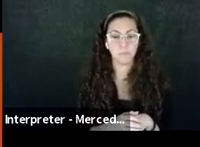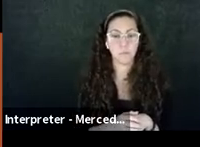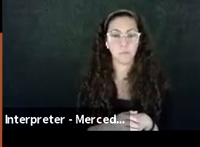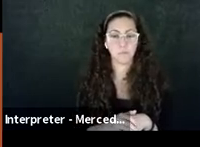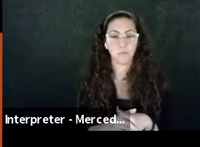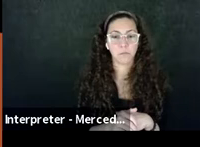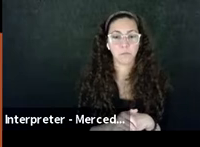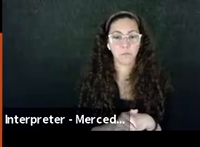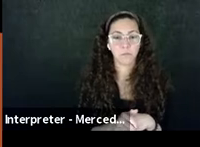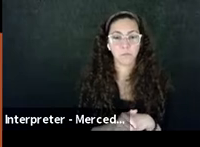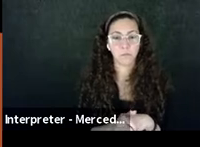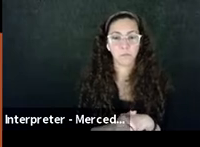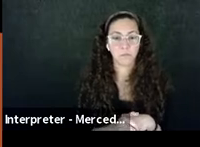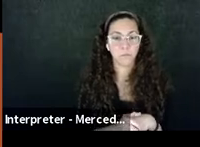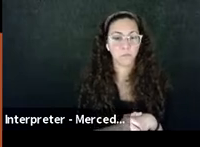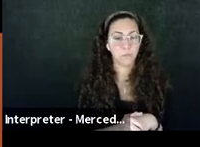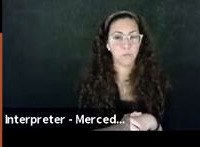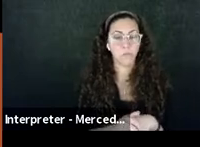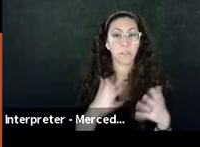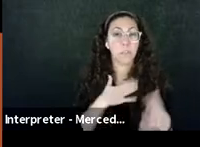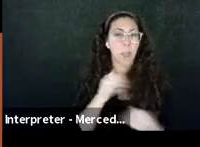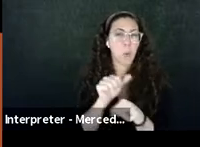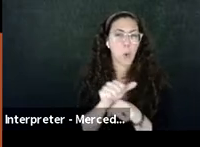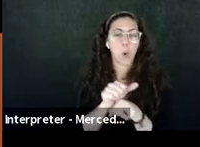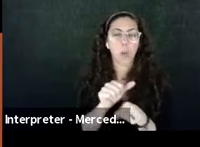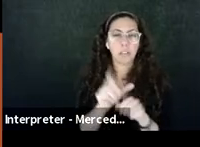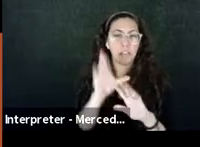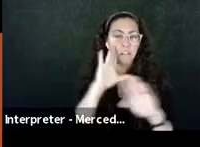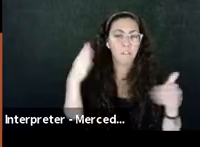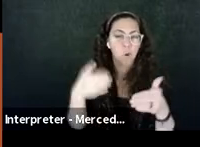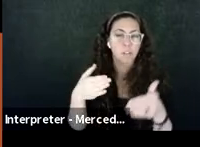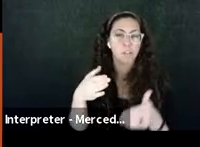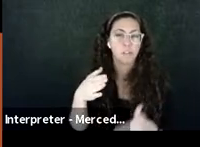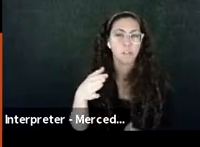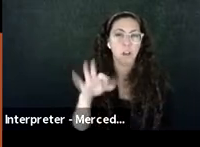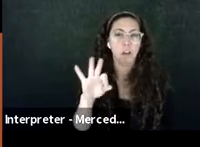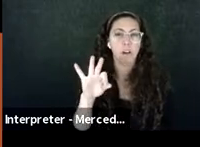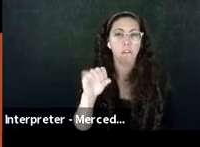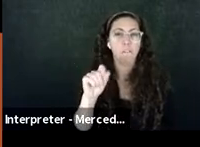Natalie Chavez: And so my work has primarily been focused in with foster youth. So most. Some of you may know me.